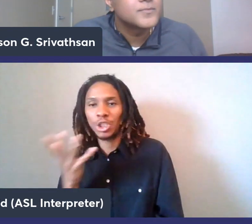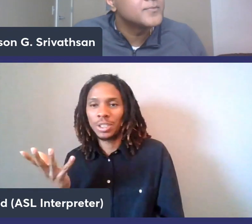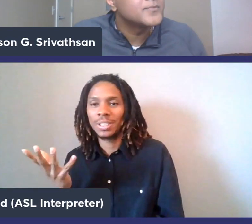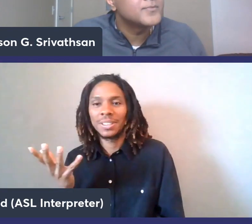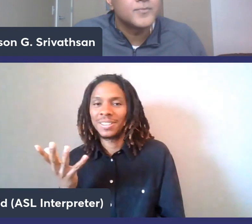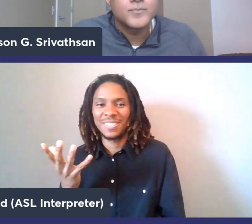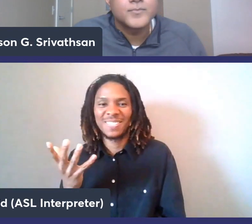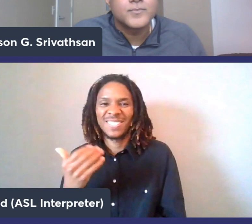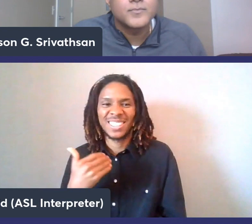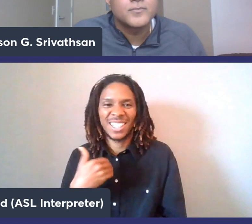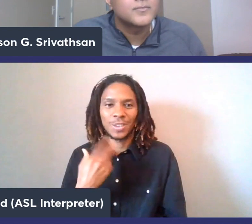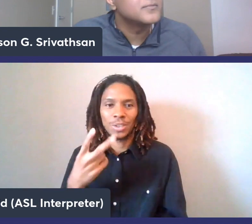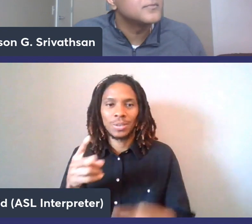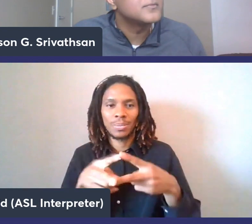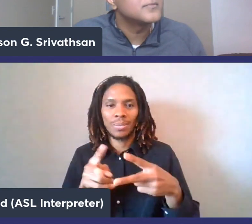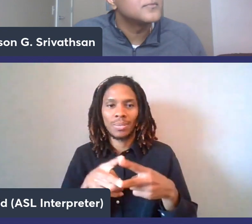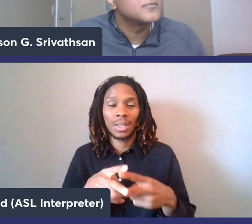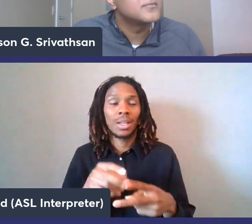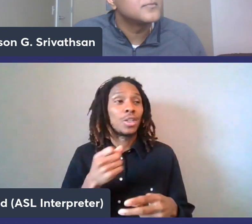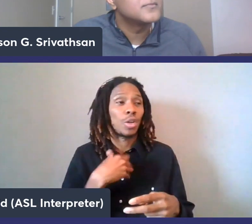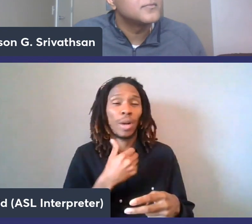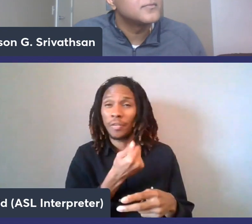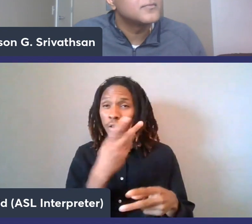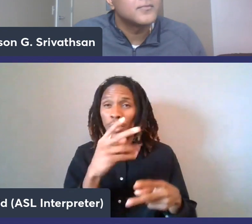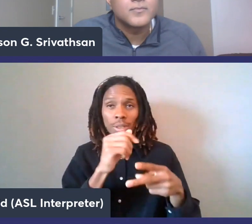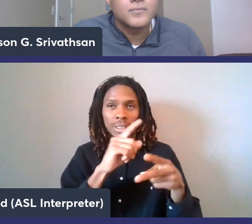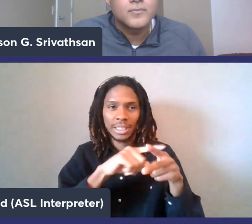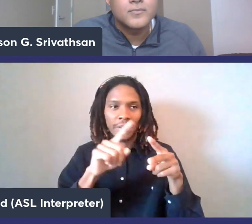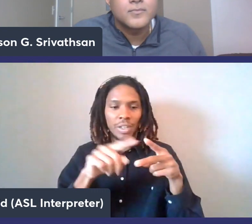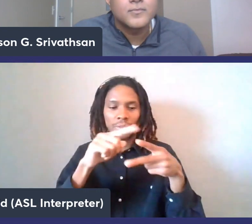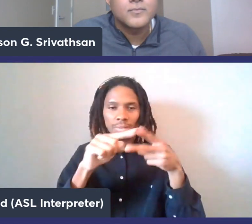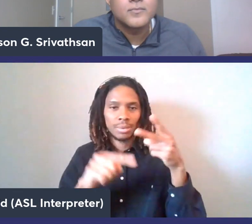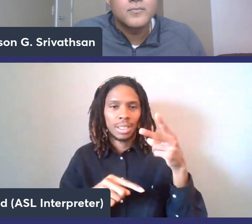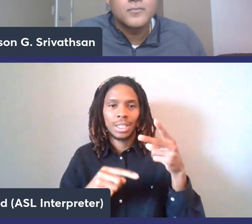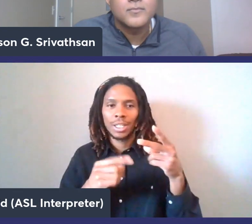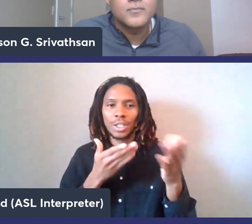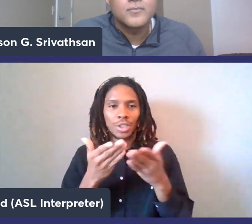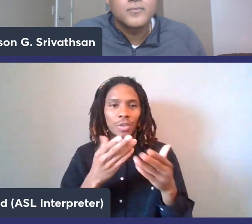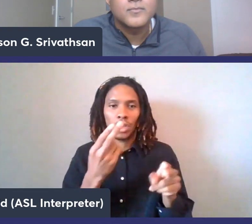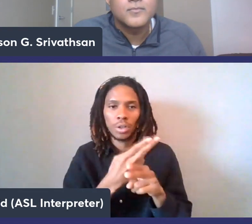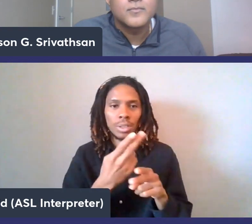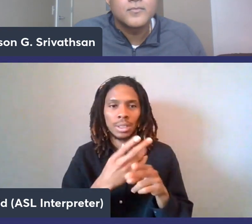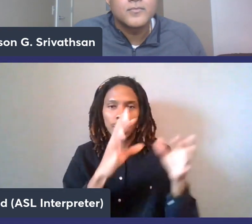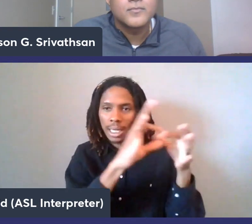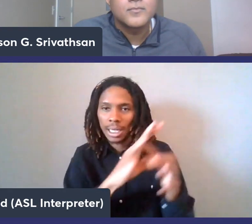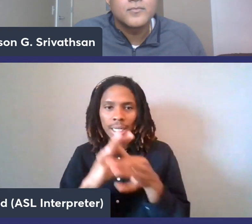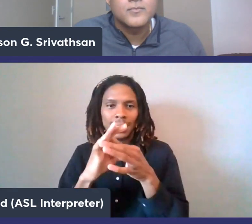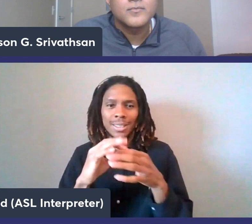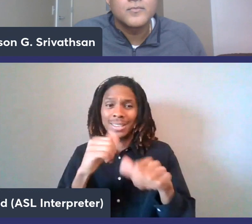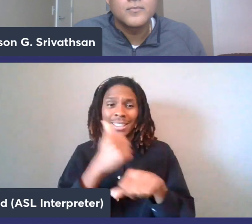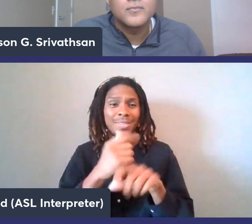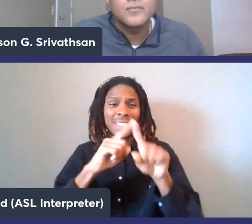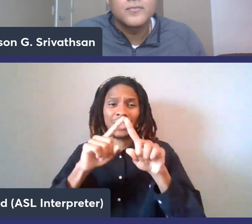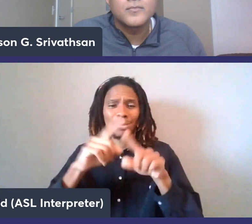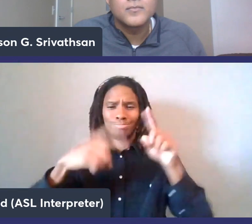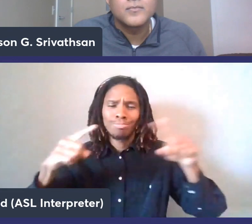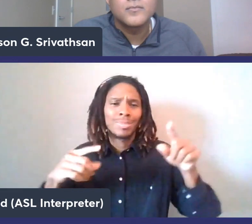Yeah, so what we have is we have multiple different services that you can easily take and connect together to build many kinds of language oriented applications.